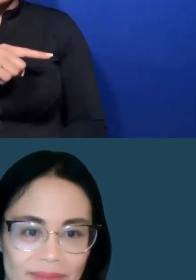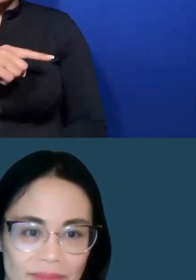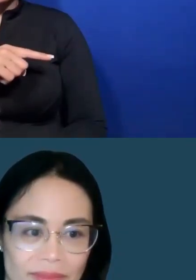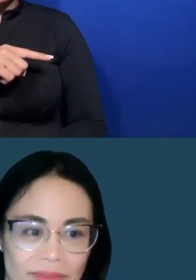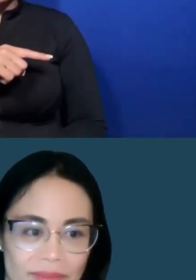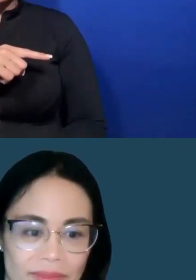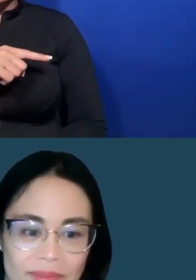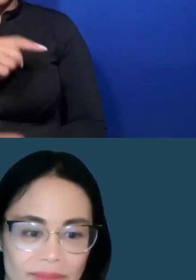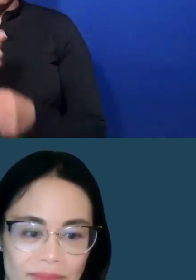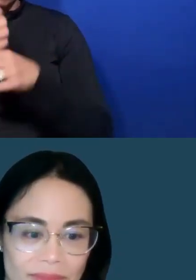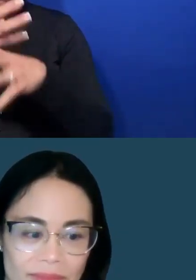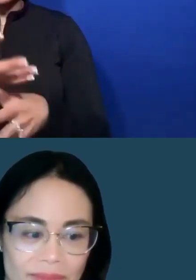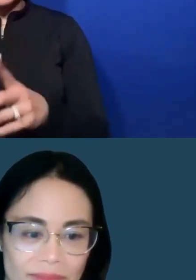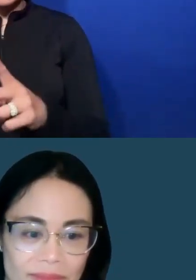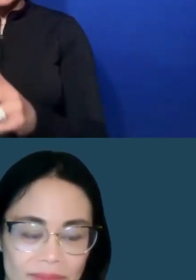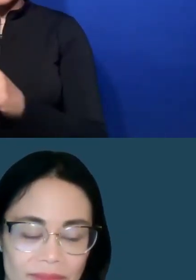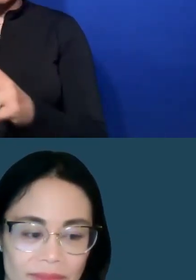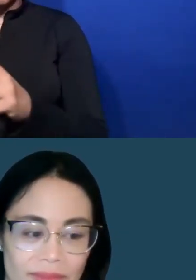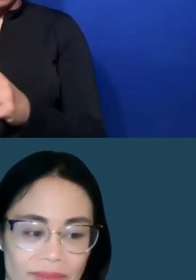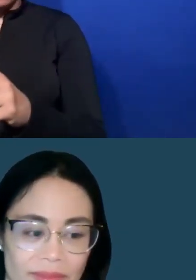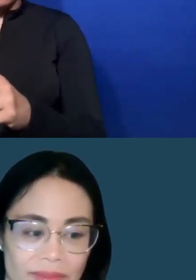but it is important that the, disability community.